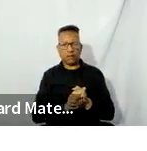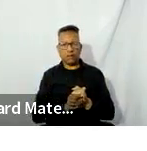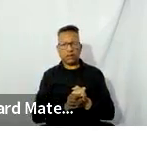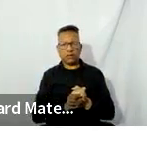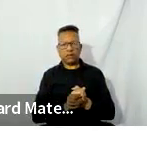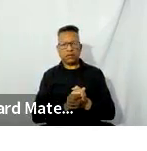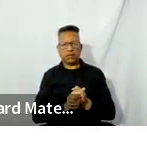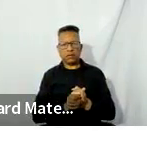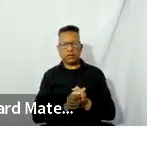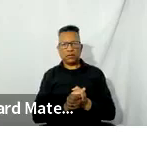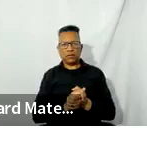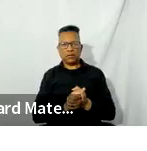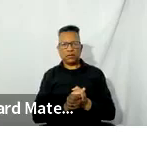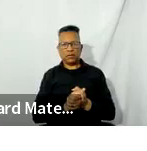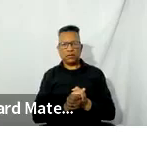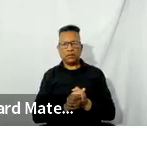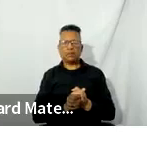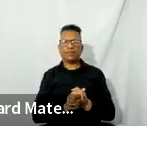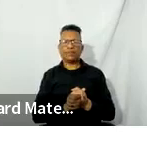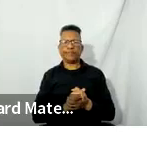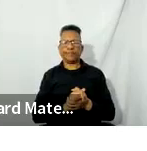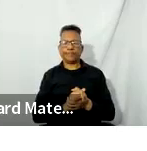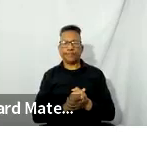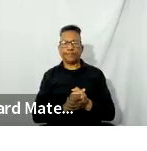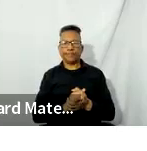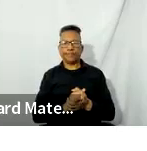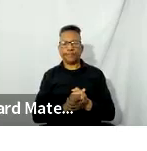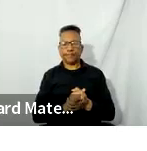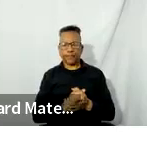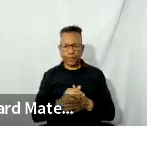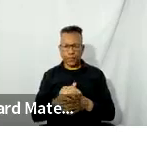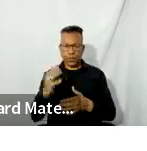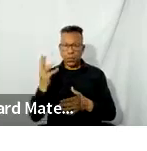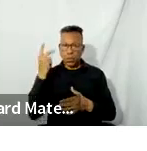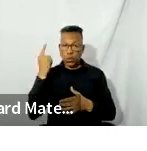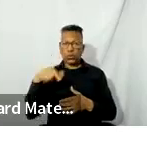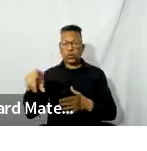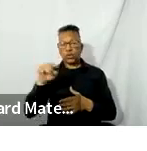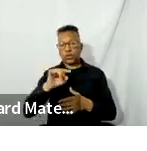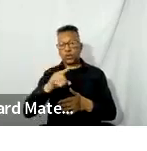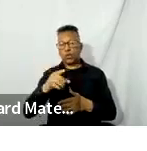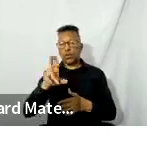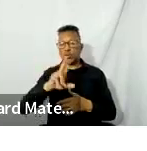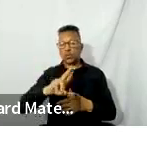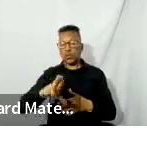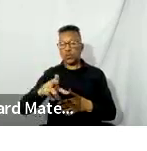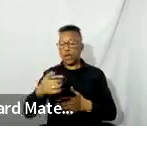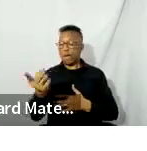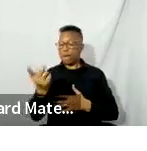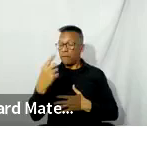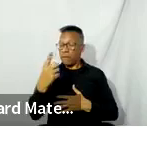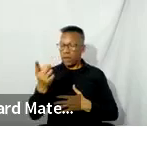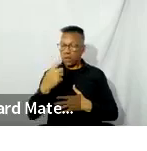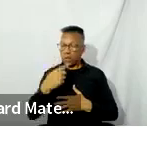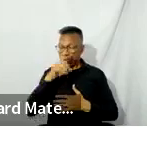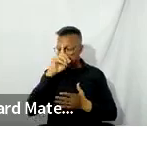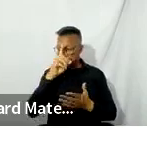role of words as the basis for voluntary behavior; in other words, you are giving words, you are giving commands to yourself. In effect, in